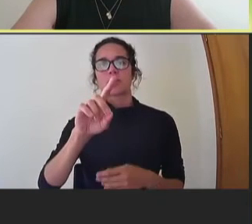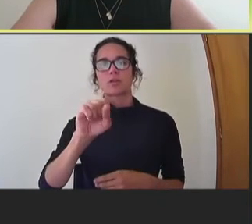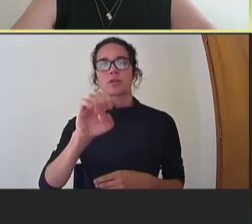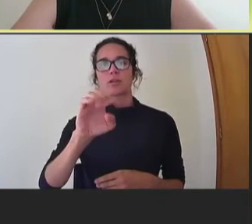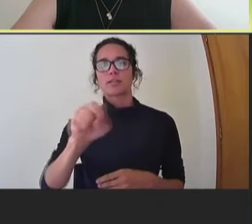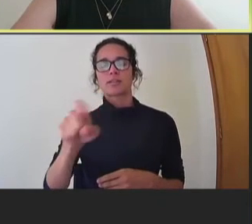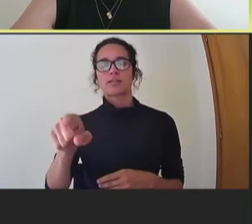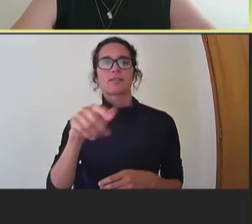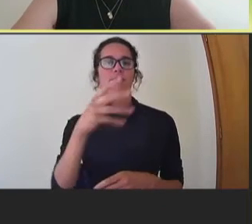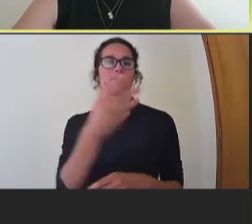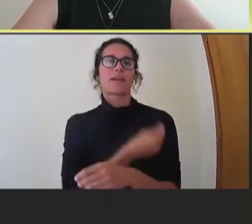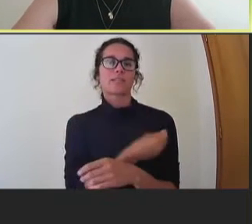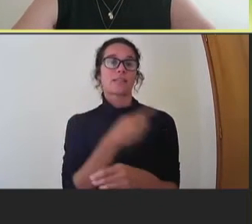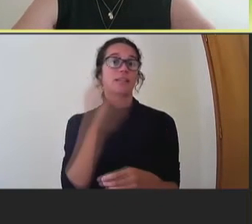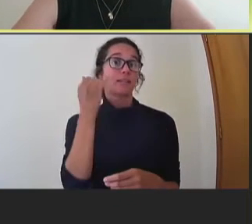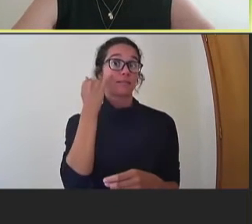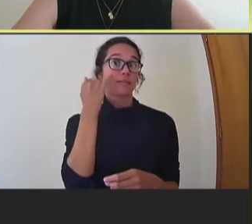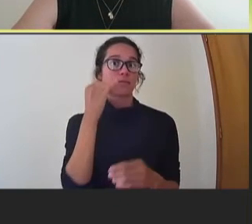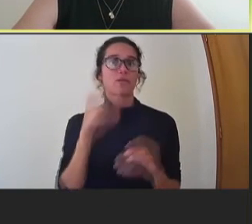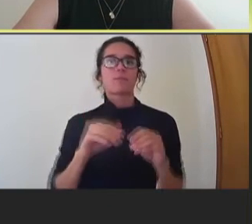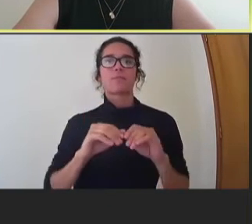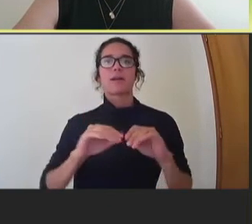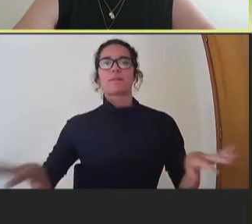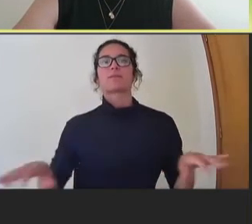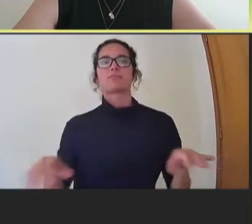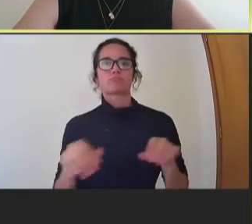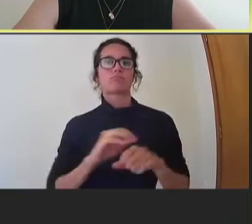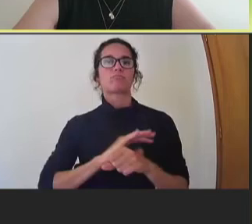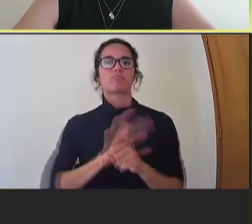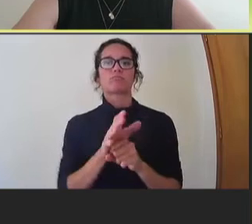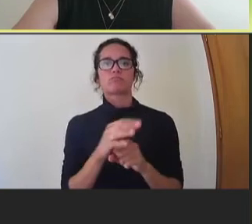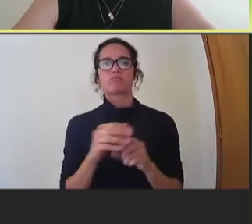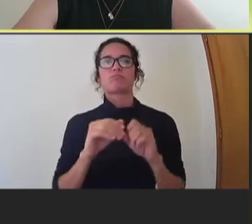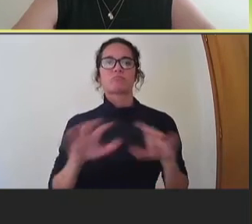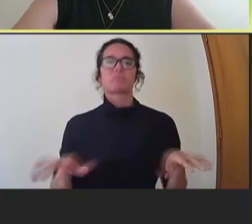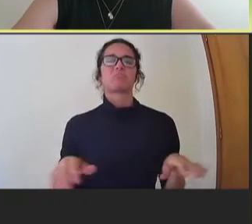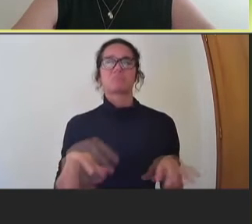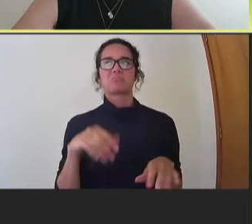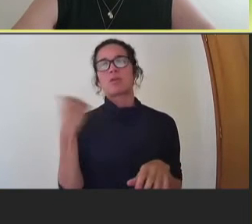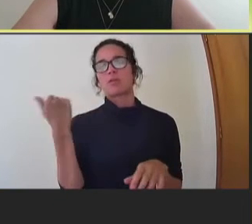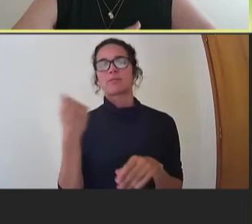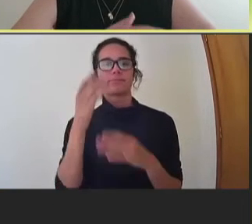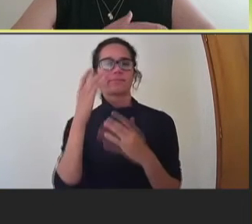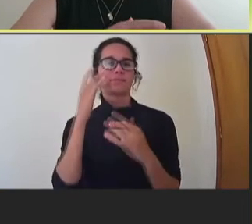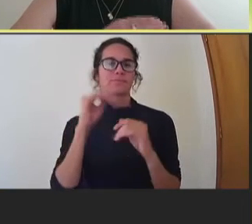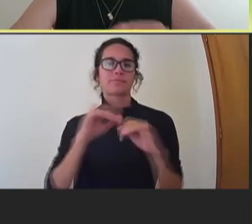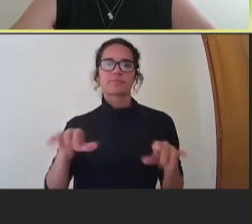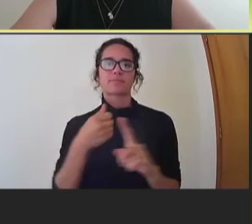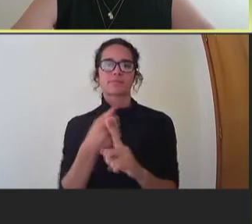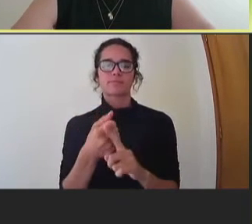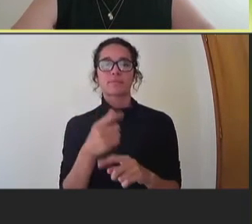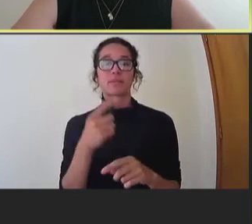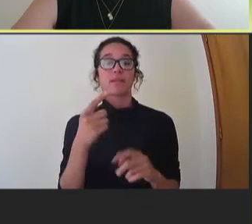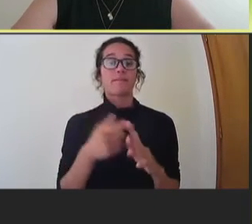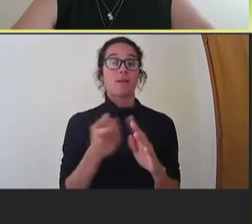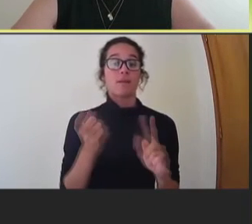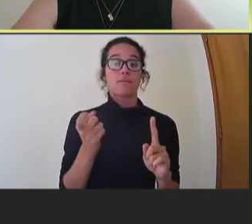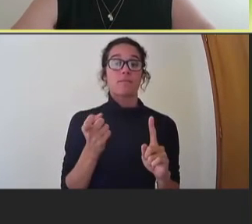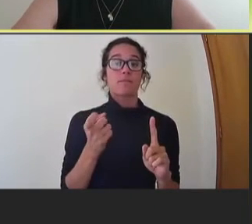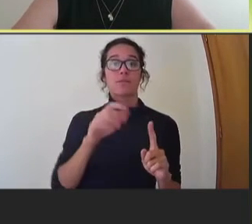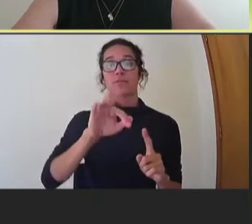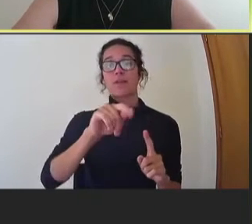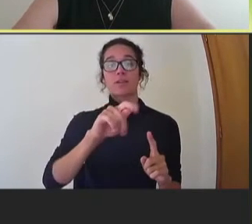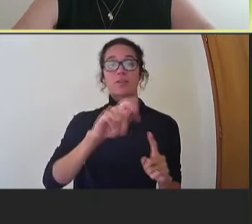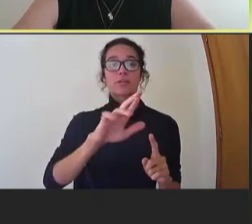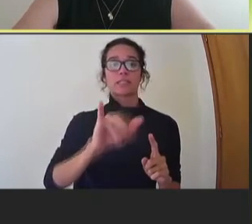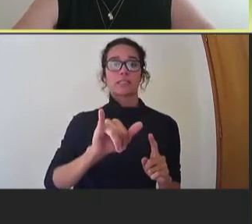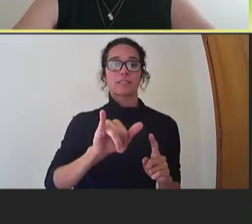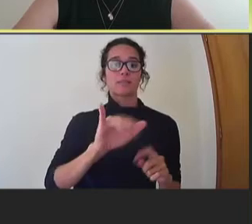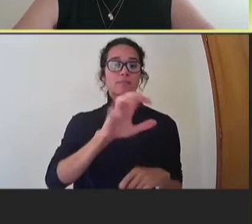event of a pandemic. And from the factory being built or the ground broken in 2006,